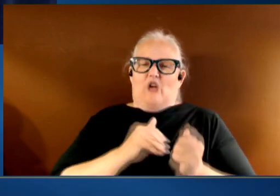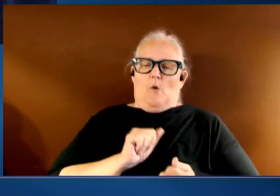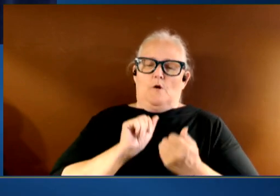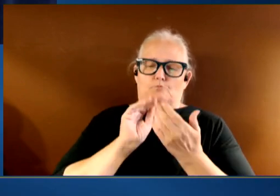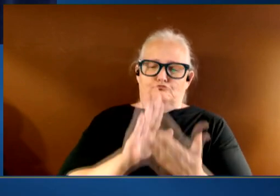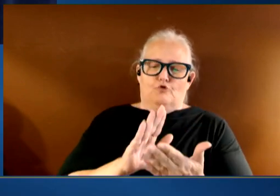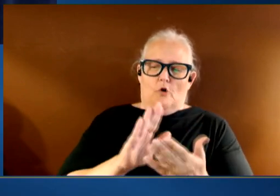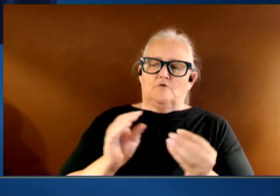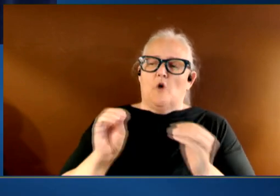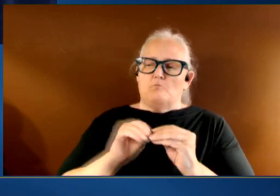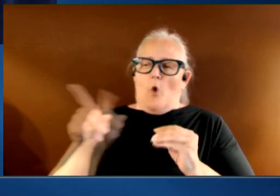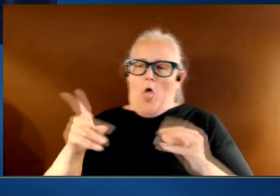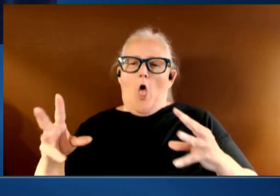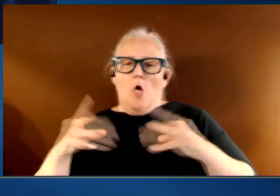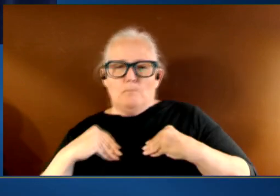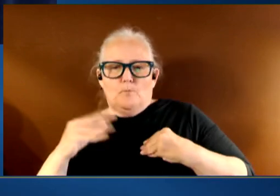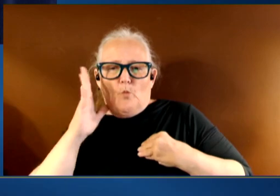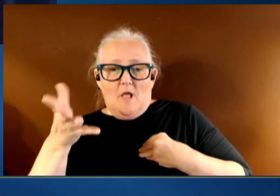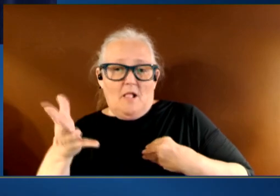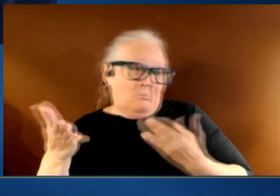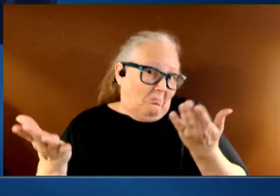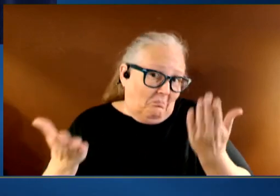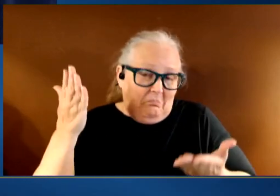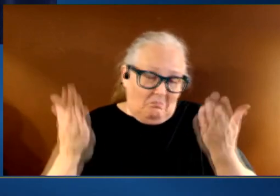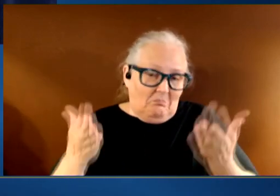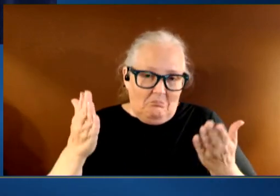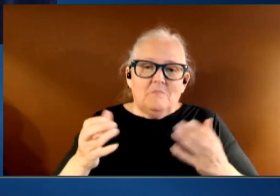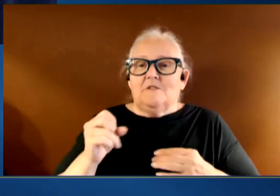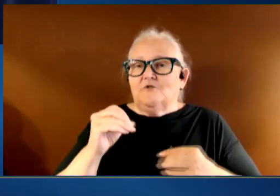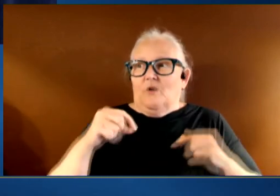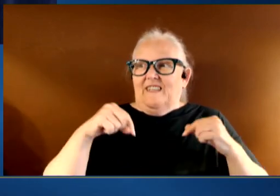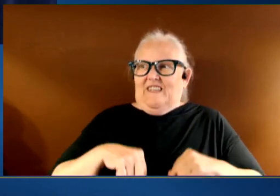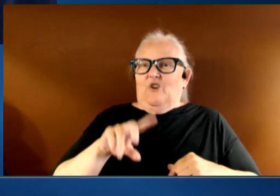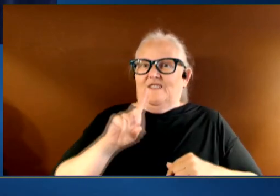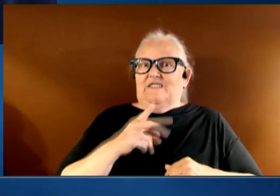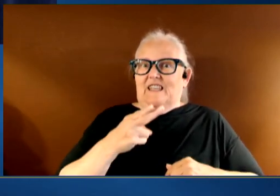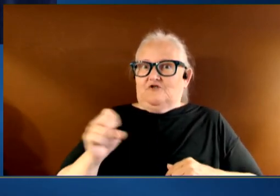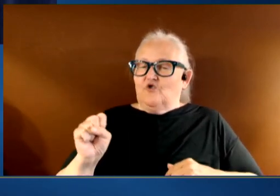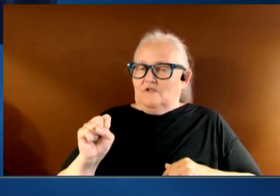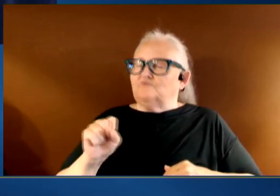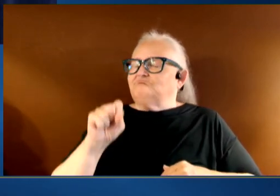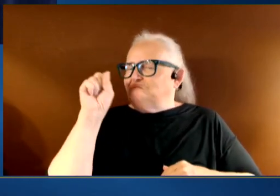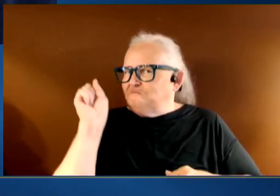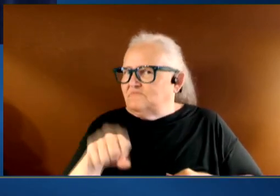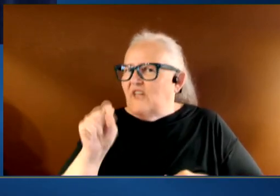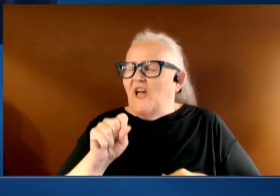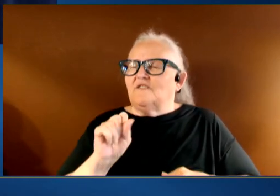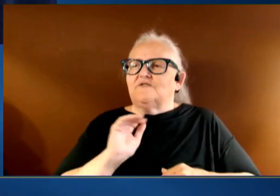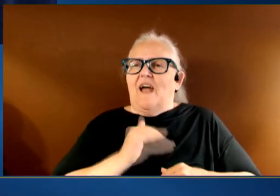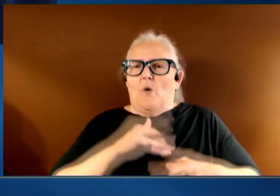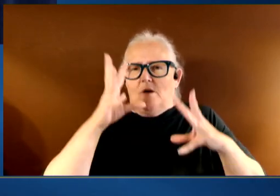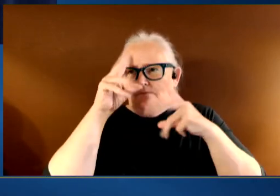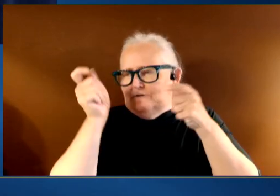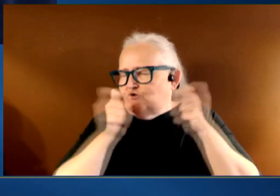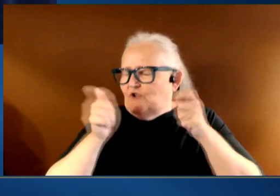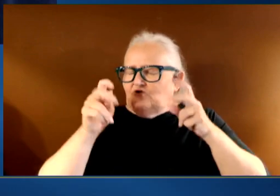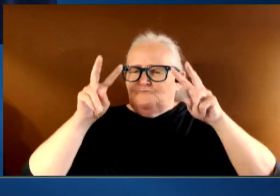So, you know, just to highlight, we're here at HHS. This is something that the administration is thinking about and trying to make move toward -- moves towards. And